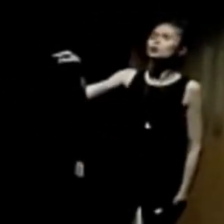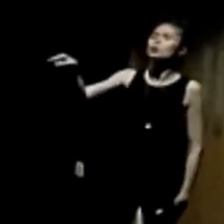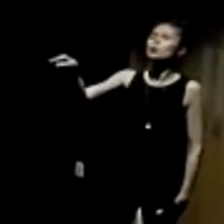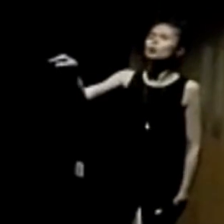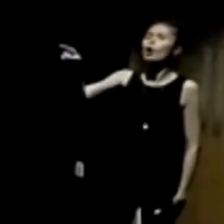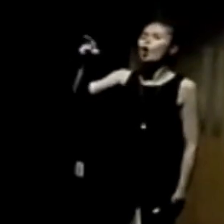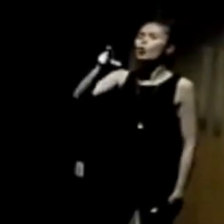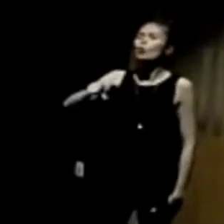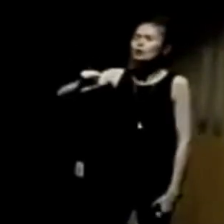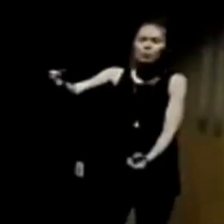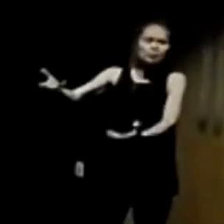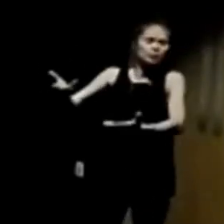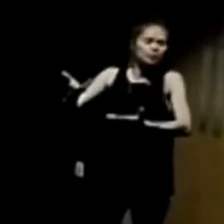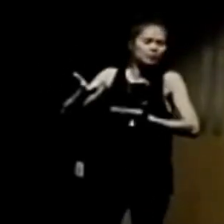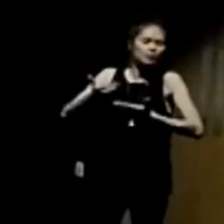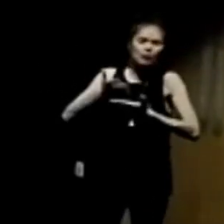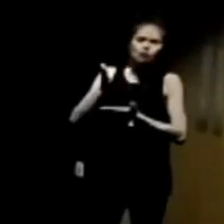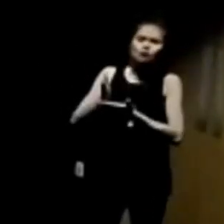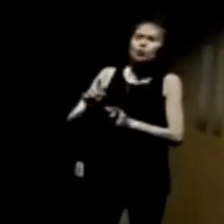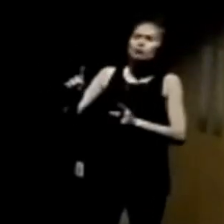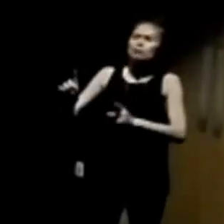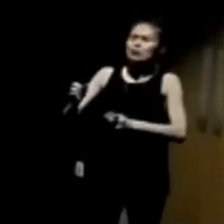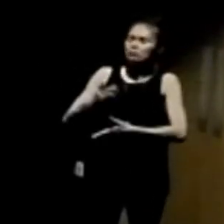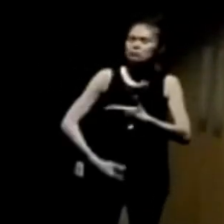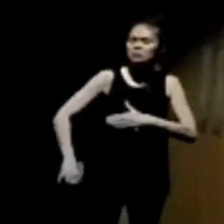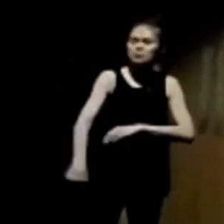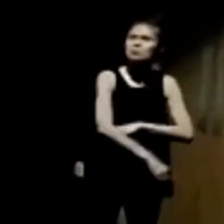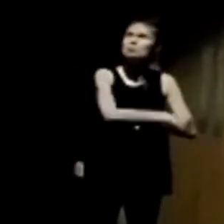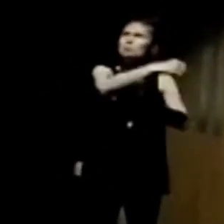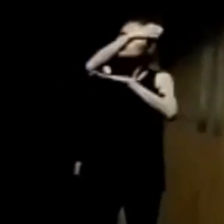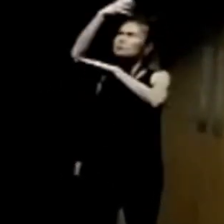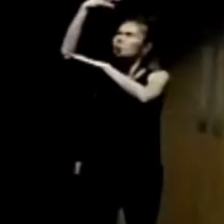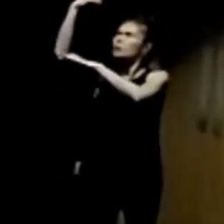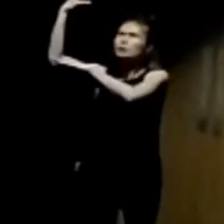For, by the sacred radiance of the sun, the mysteries of Hecate, and the night.